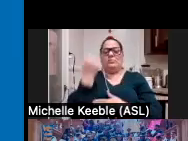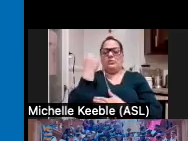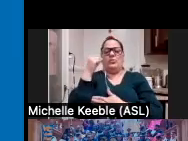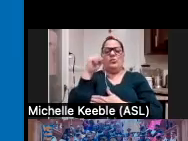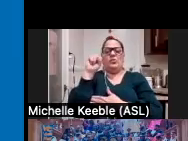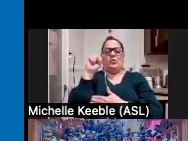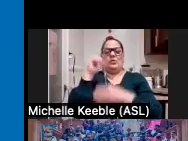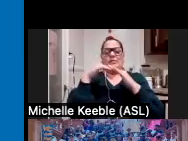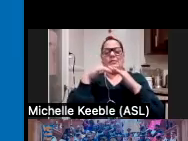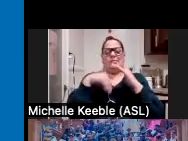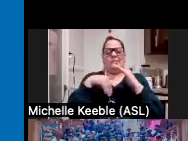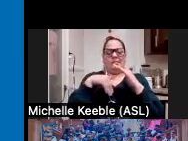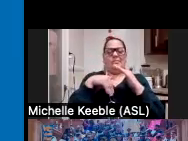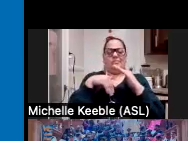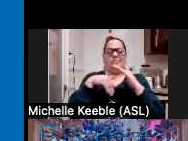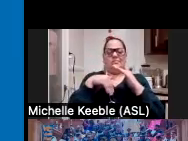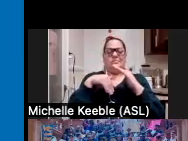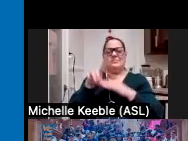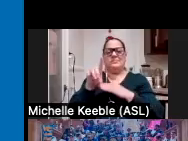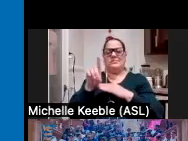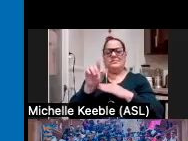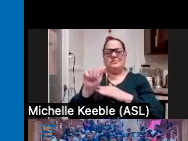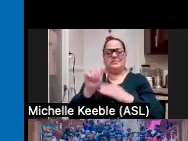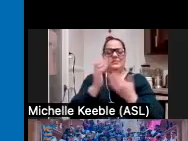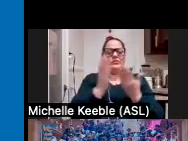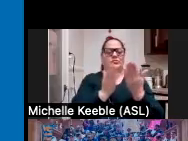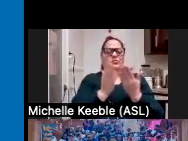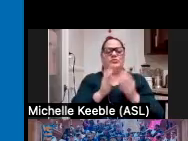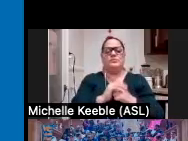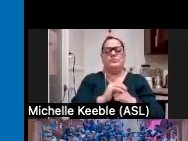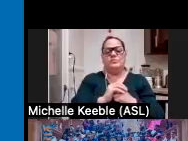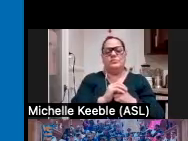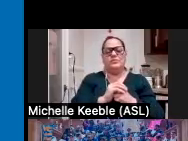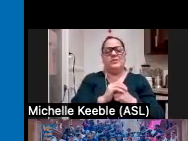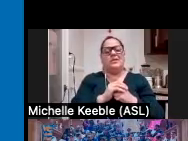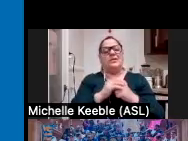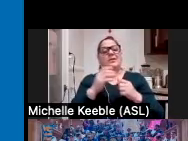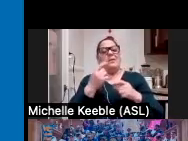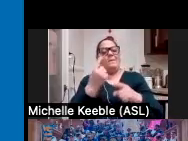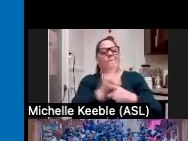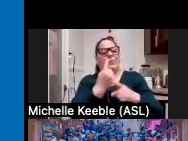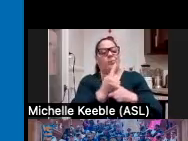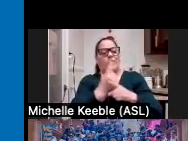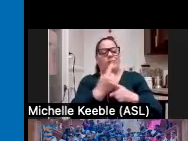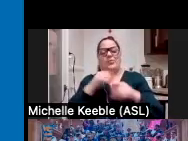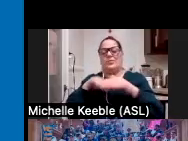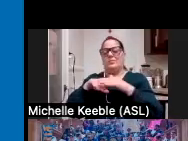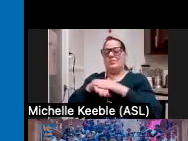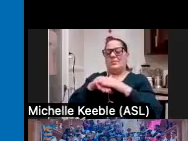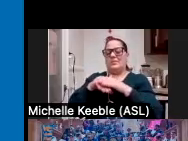investment in disability services and reasonable accommodations in higher ed. and we continue that